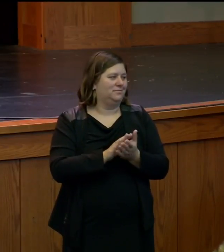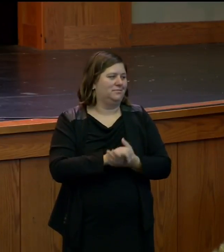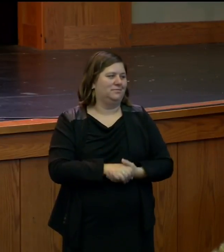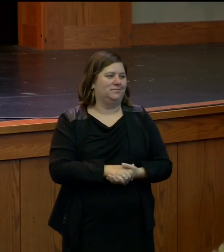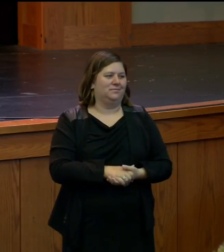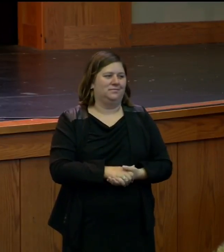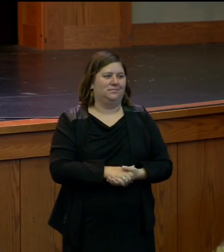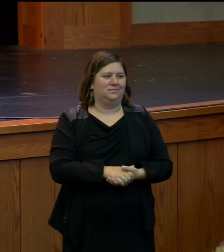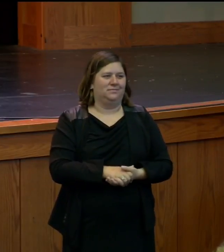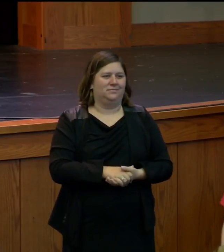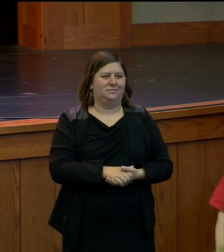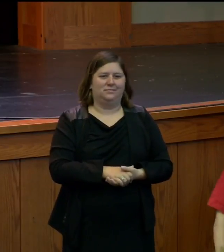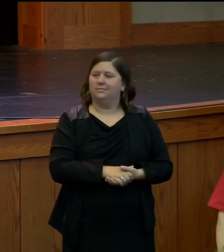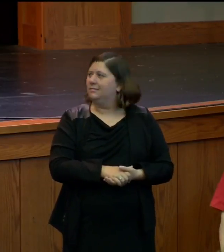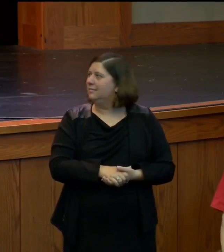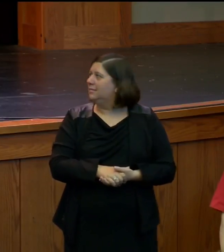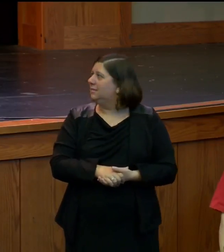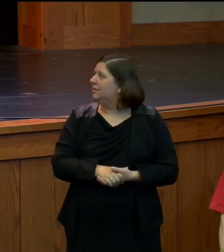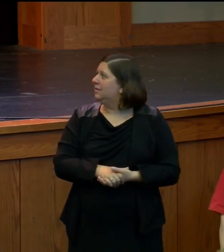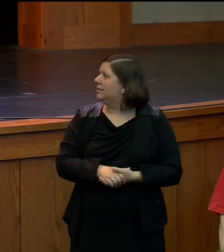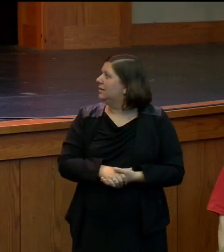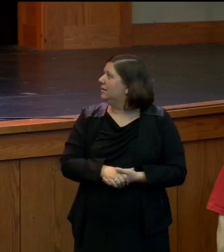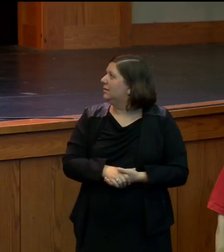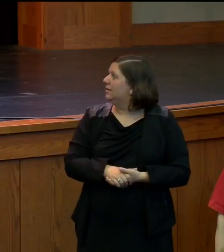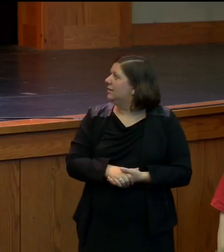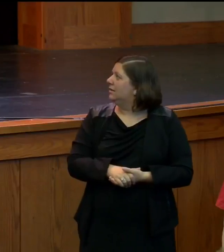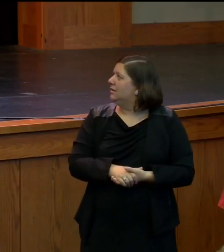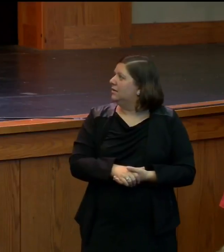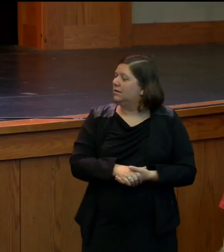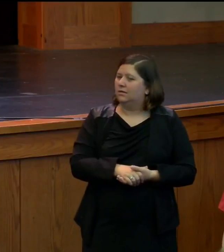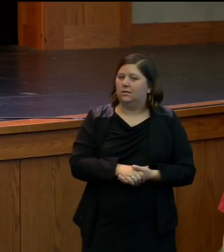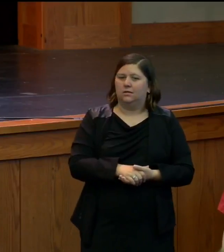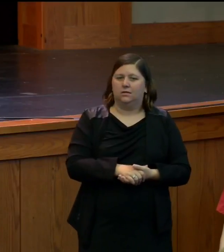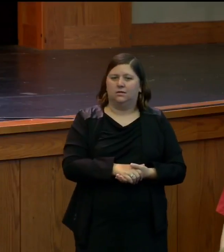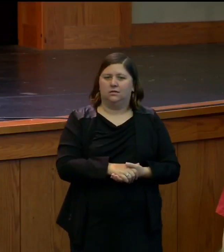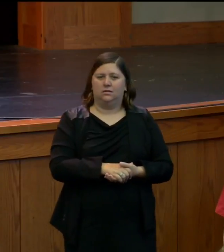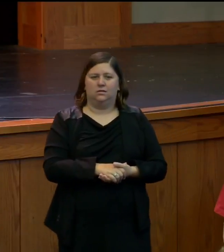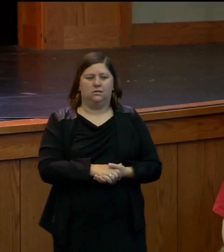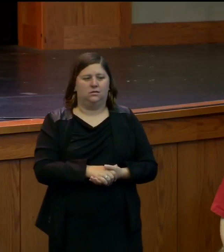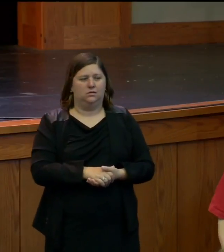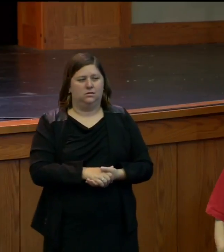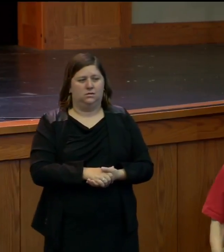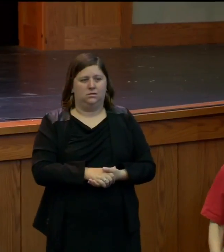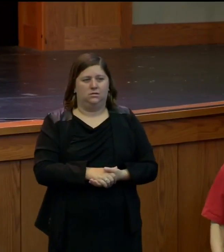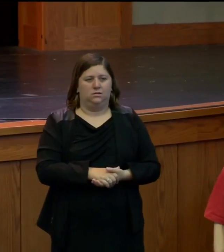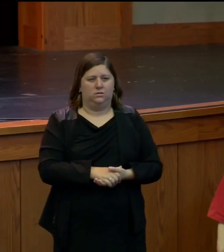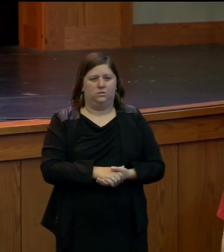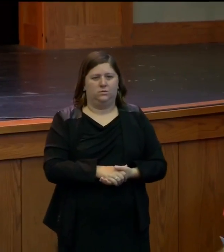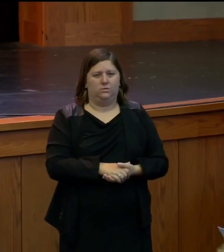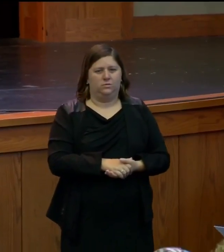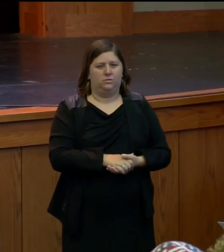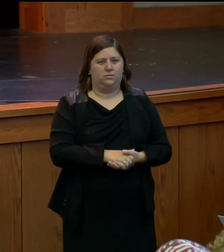SHE WILL BE FOLLOWED BY BETSY CAVENDISH.